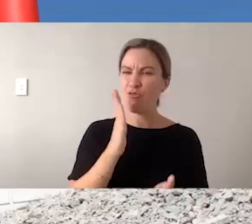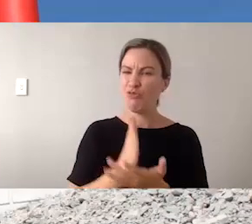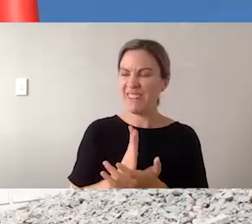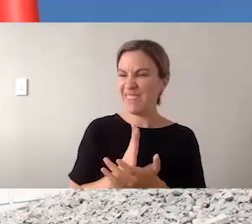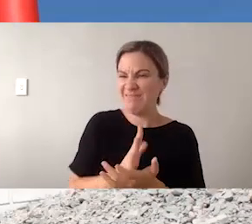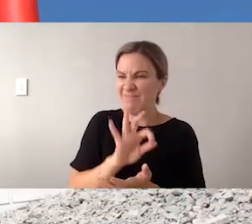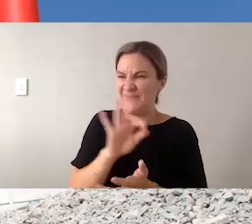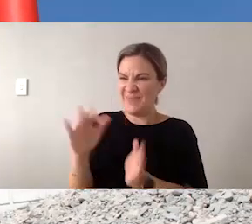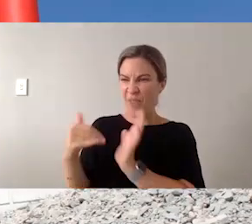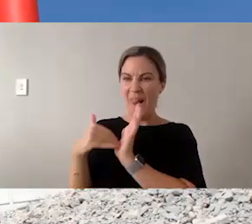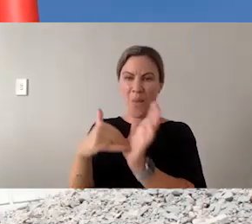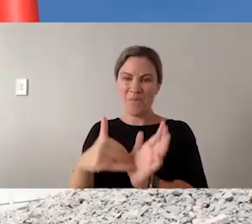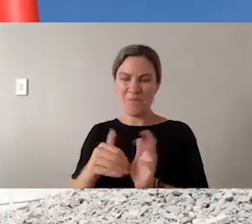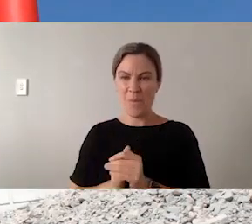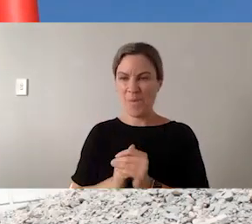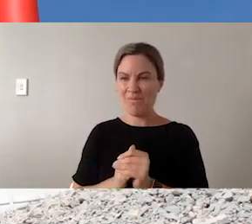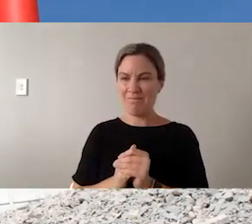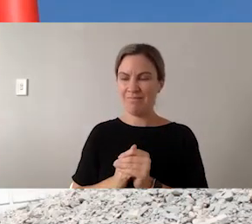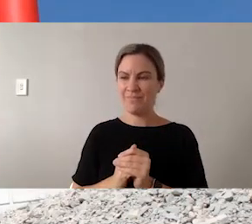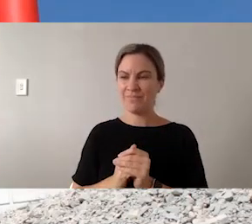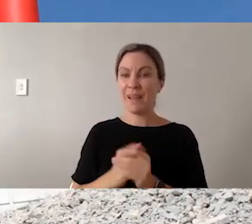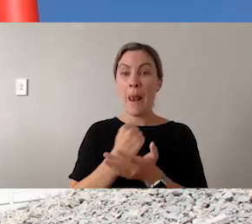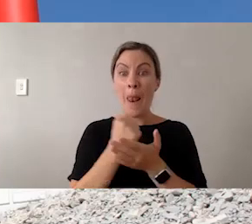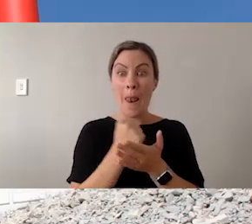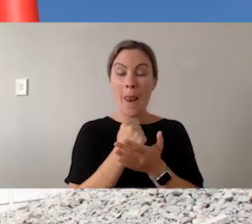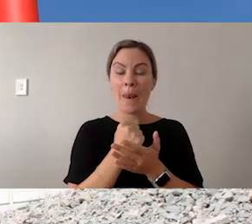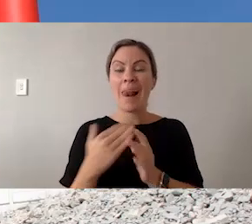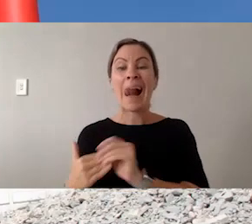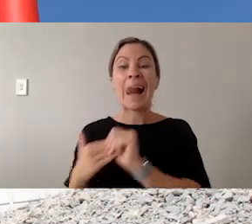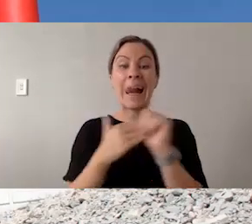not equal value. And leaders, through times of crisis, need to be